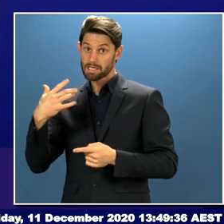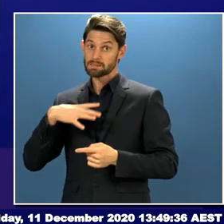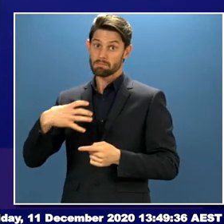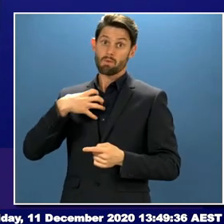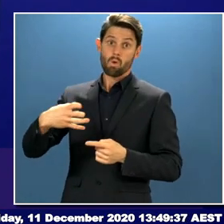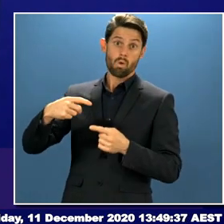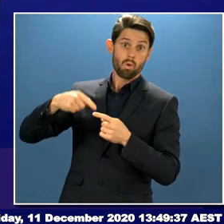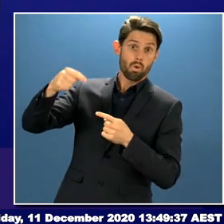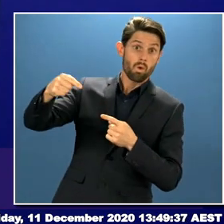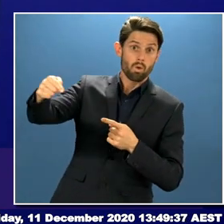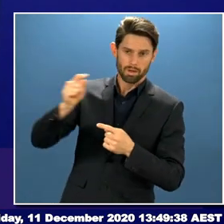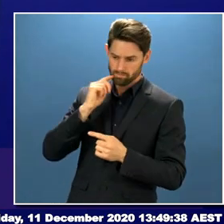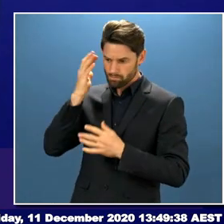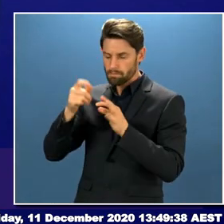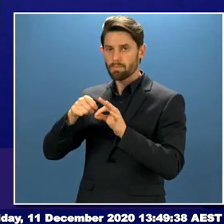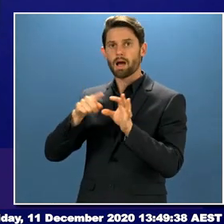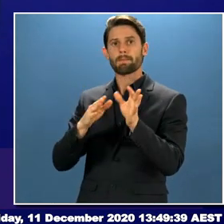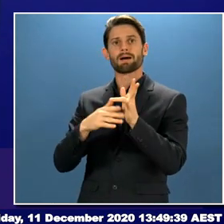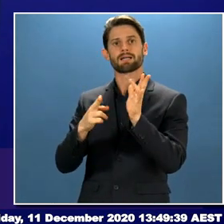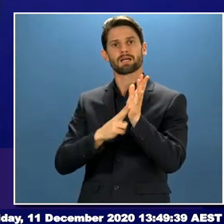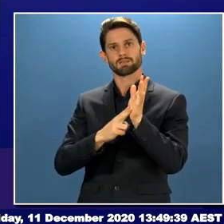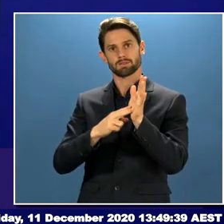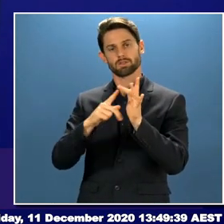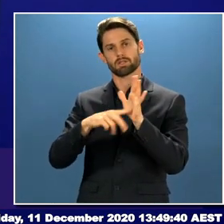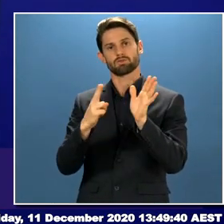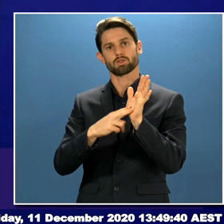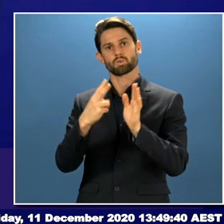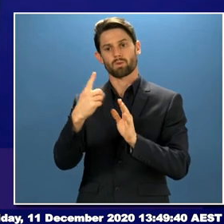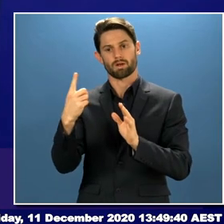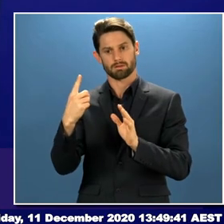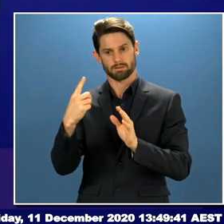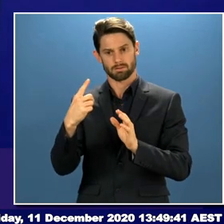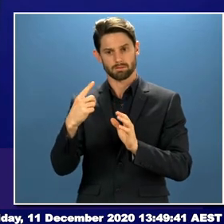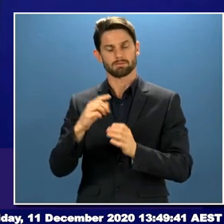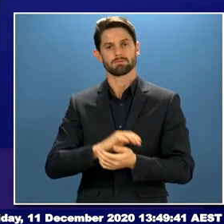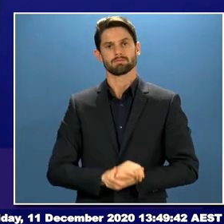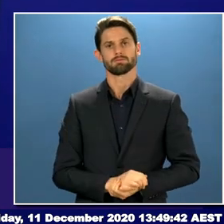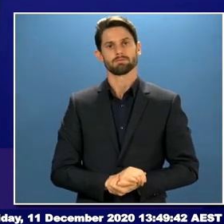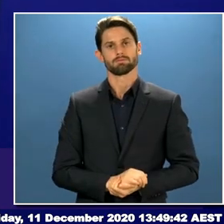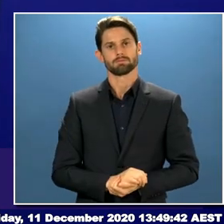By Monday 29 January 2021, Counsel Assisting will tender into evidence